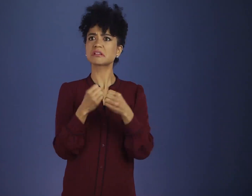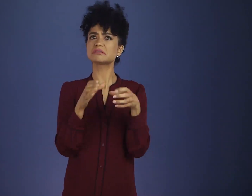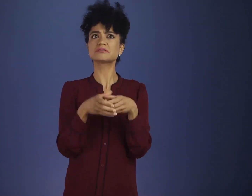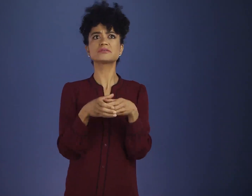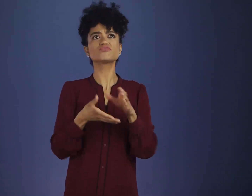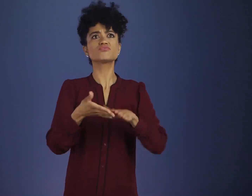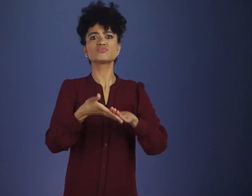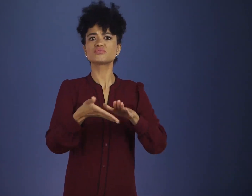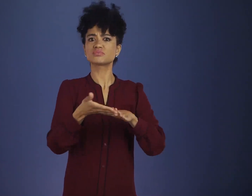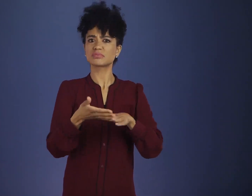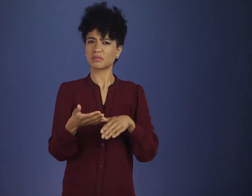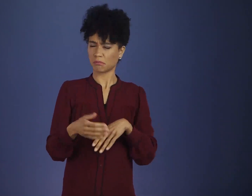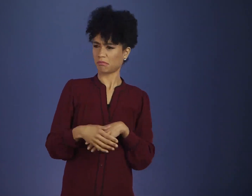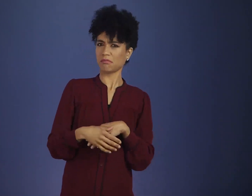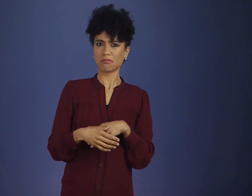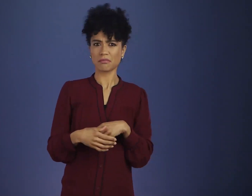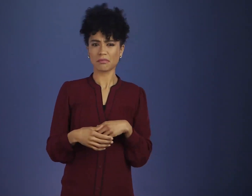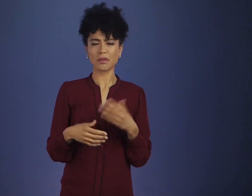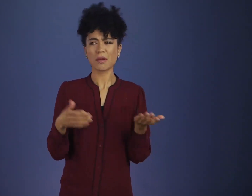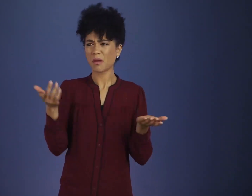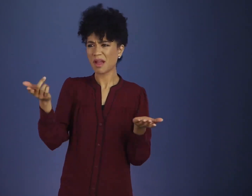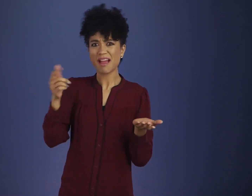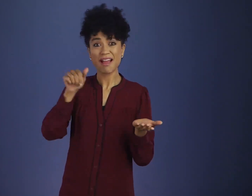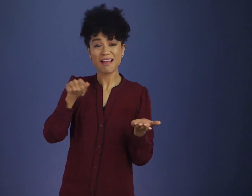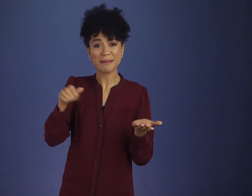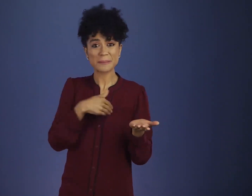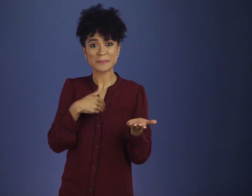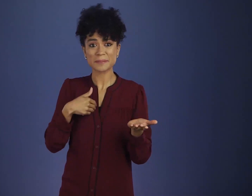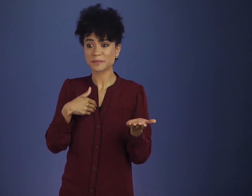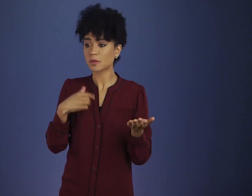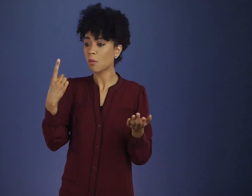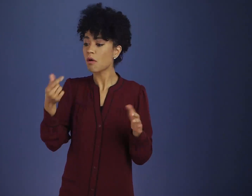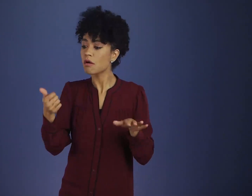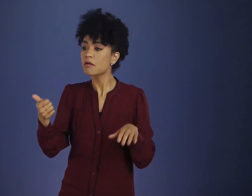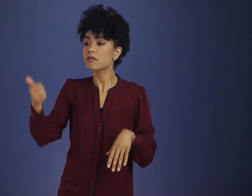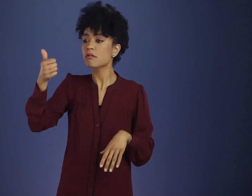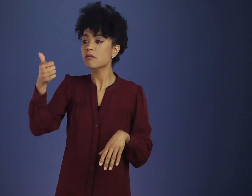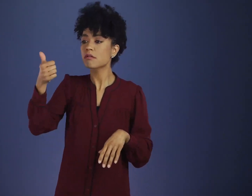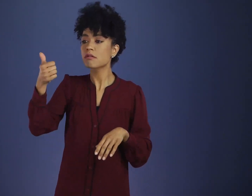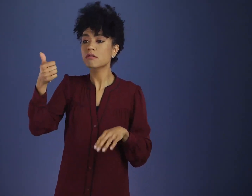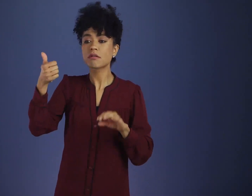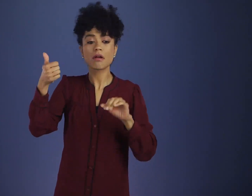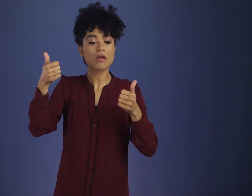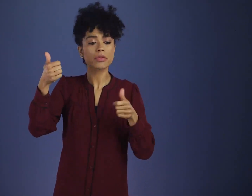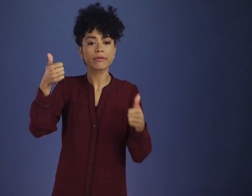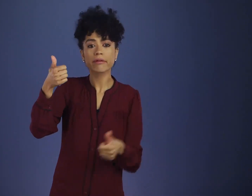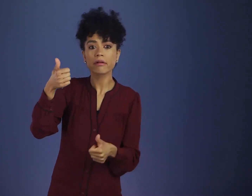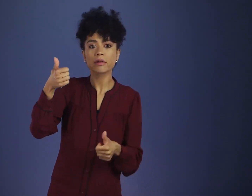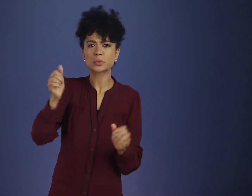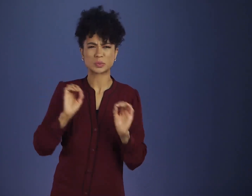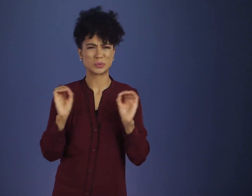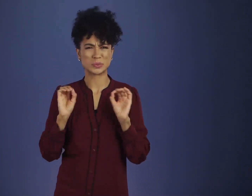Why is it, they ask, that in A.A. no member can be set in personal authority over another,